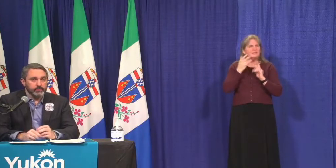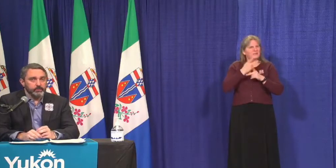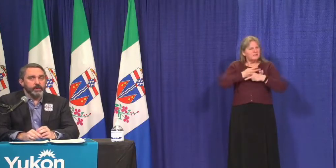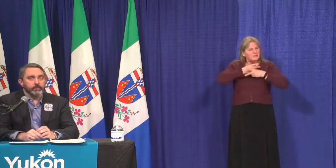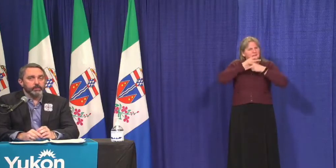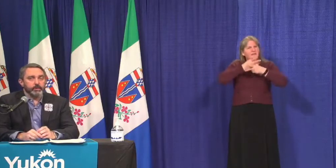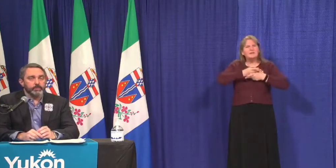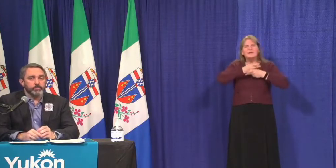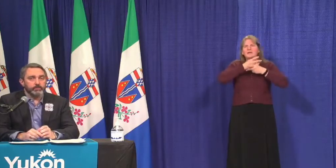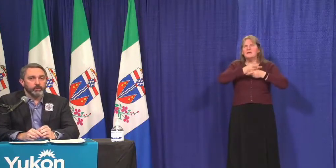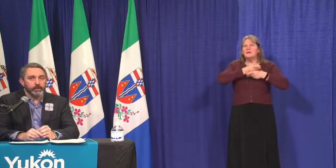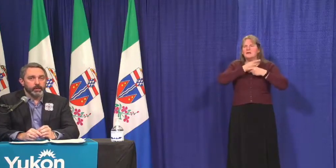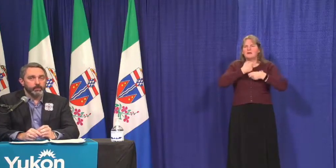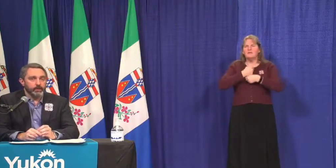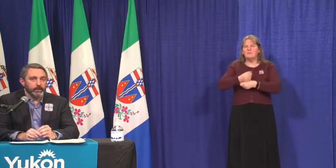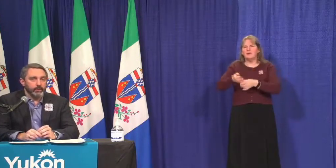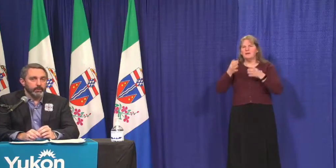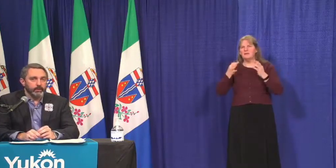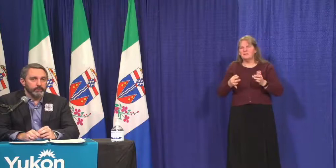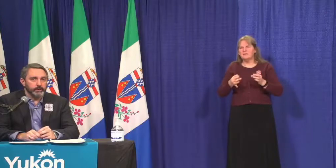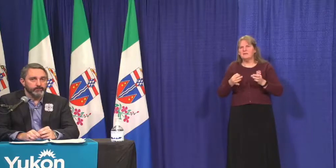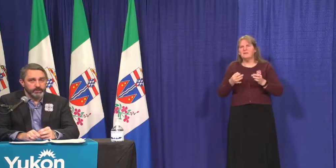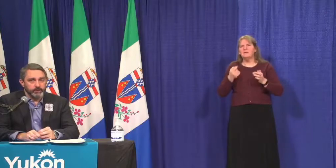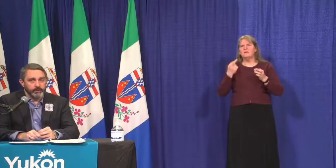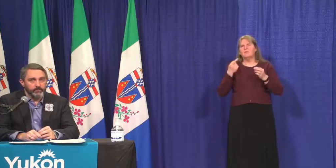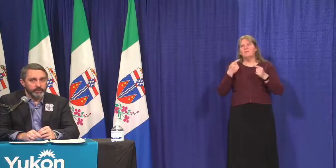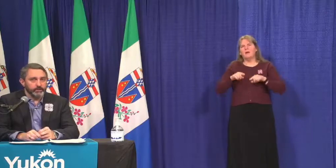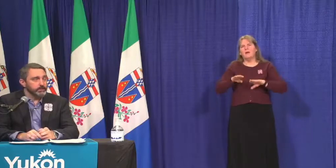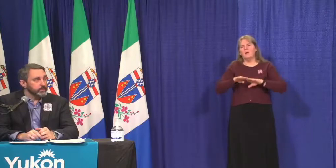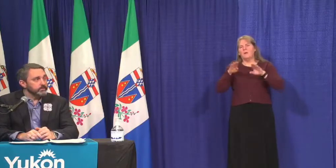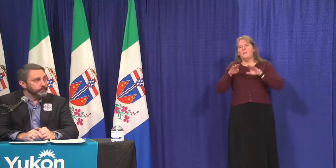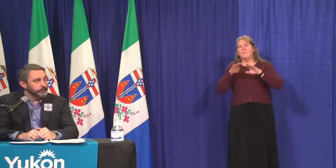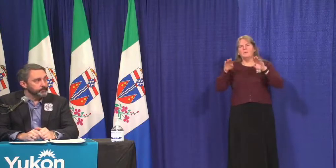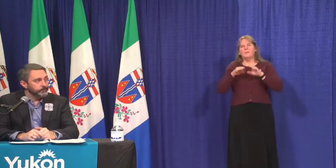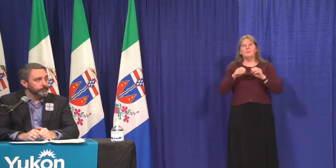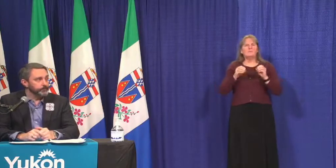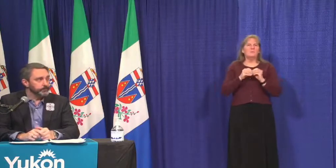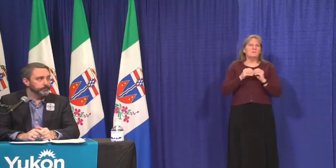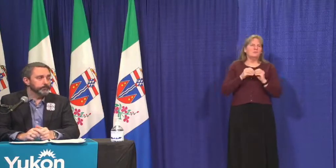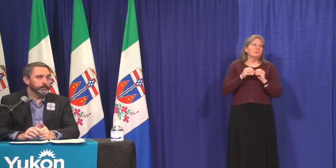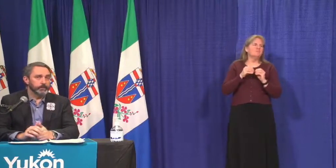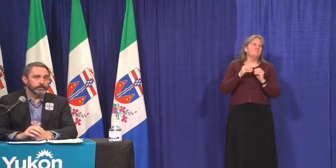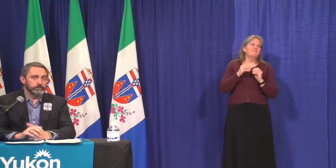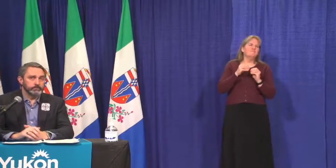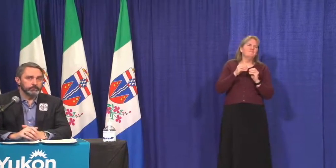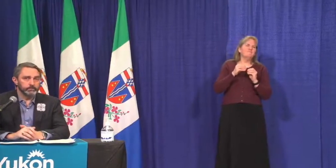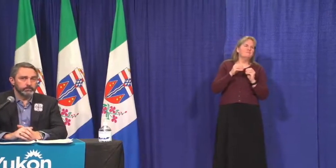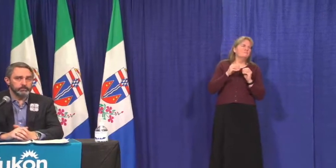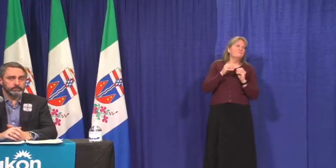to opening up some restrictions.